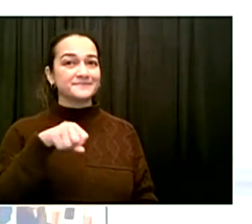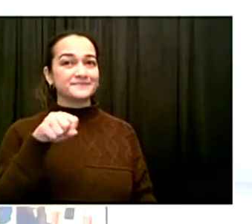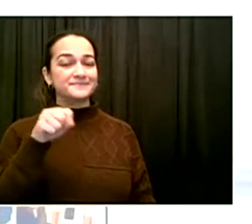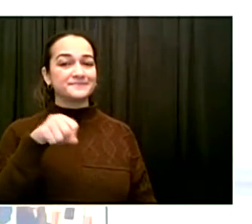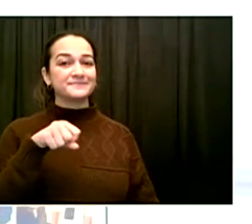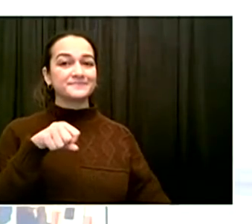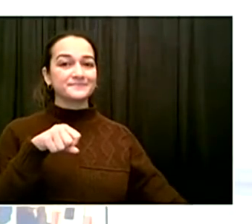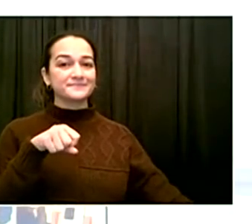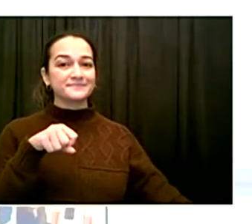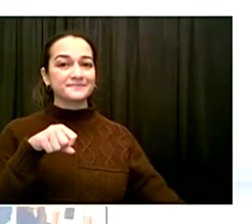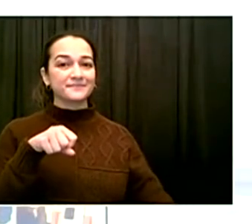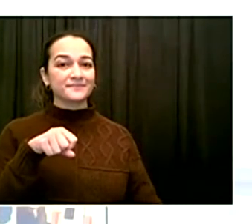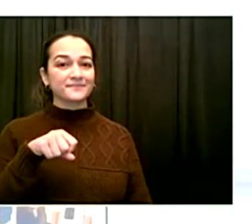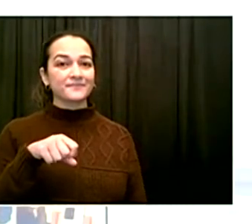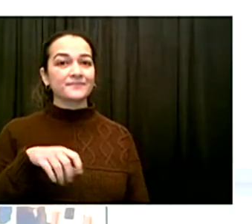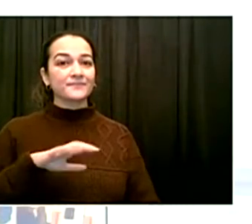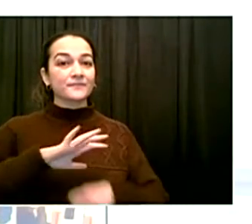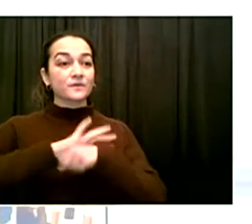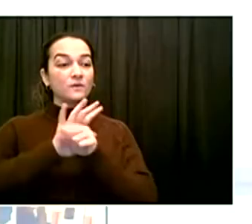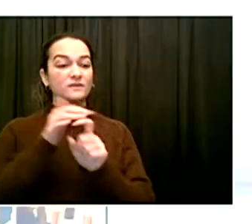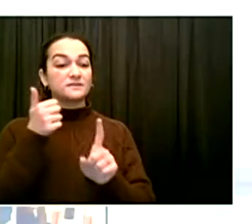THANK YOU VERY MUCH, MR. MAYOR. WITH ANY RESPIRATORY VIRUS, WE